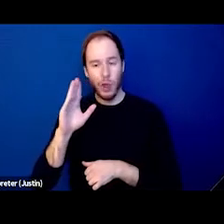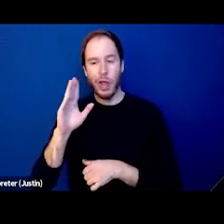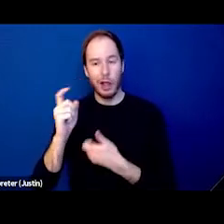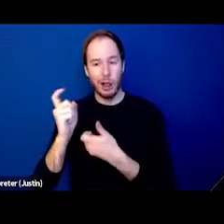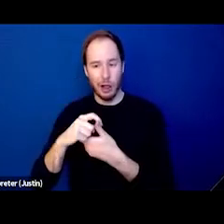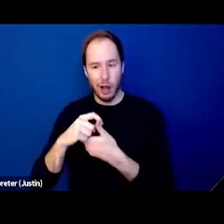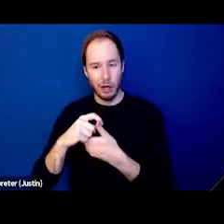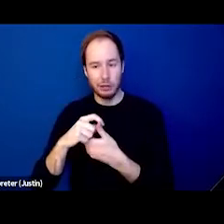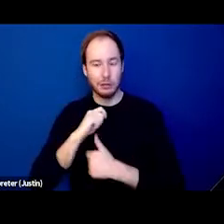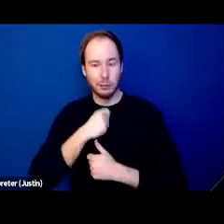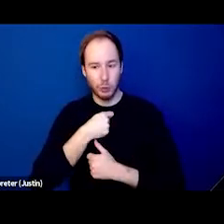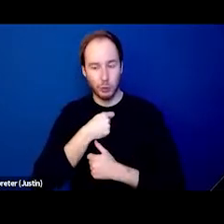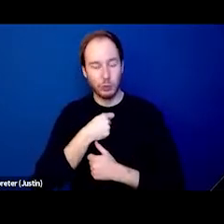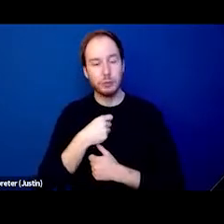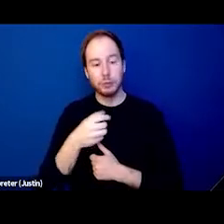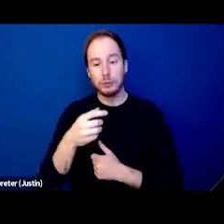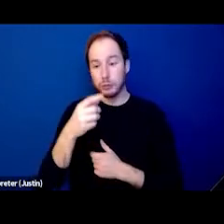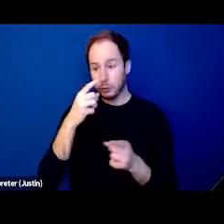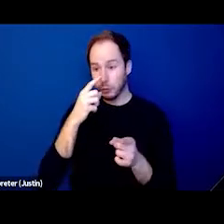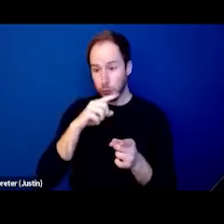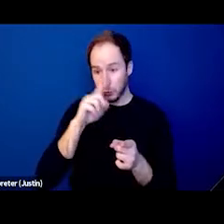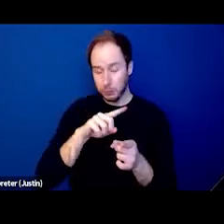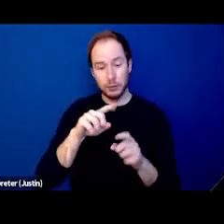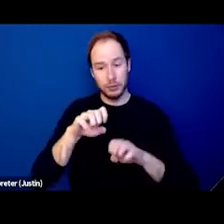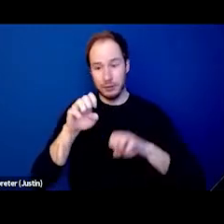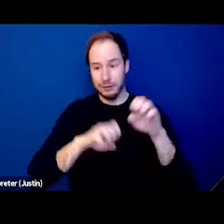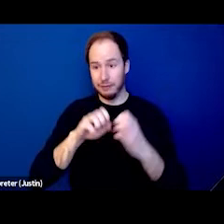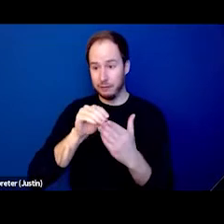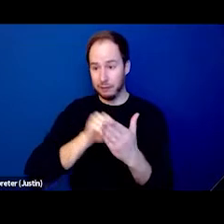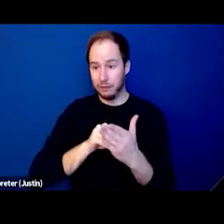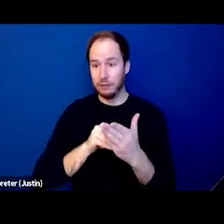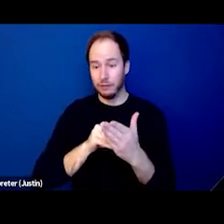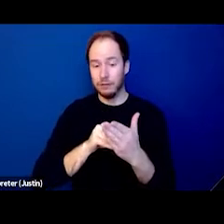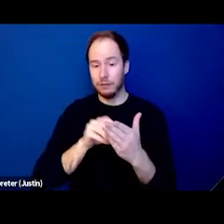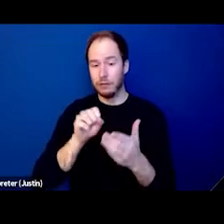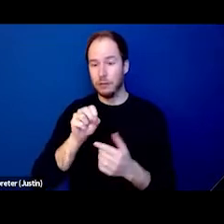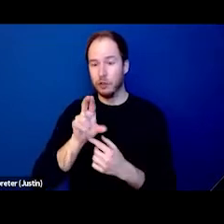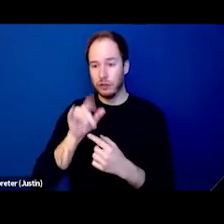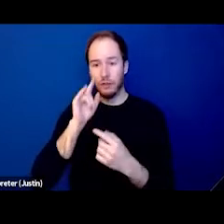We ask that you complete an evaluation that you'll be directed to a survey following the webinar.